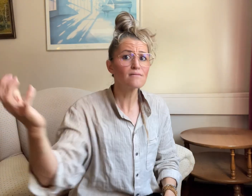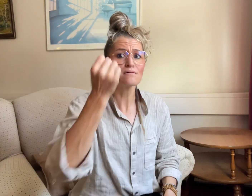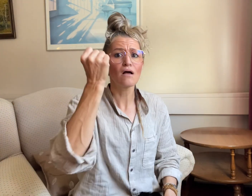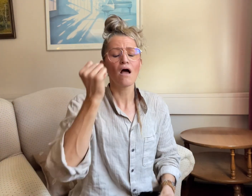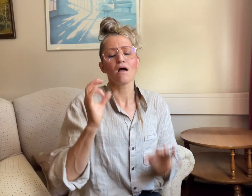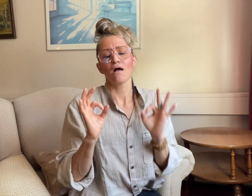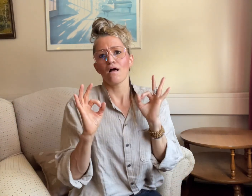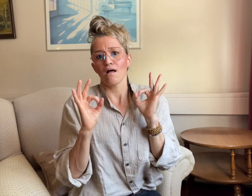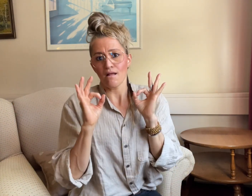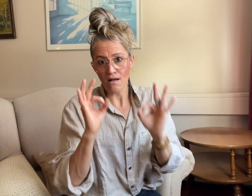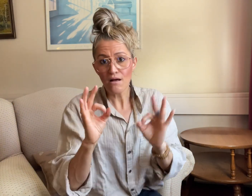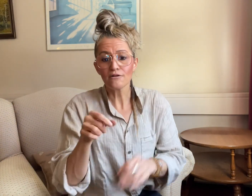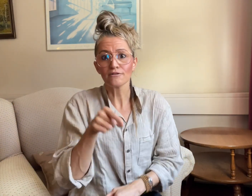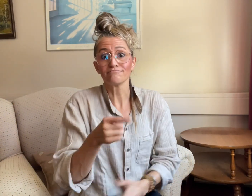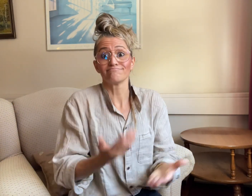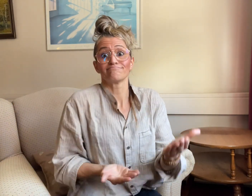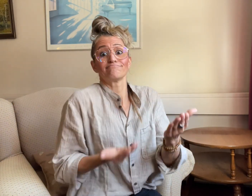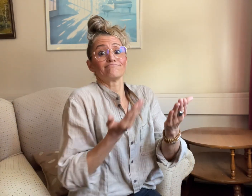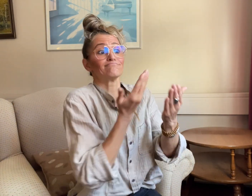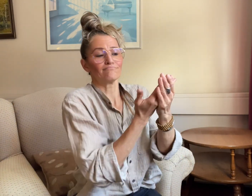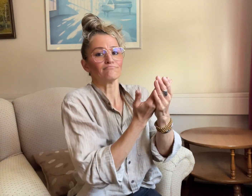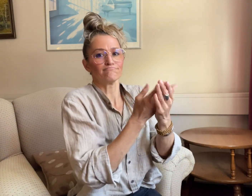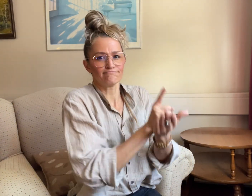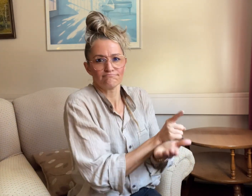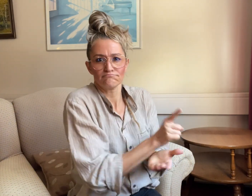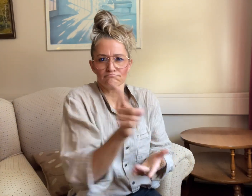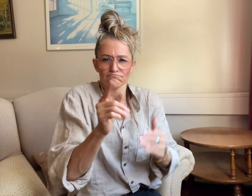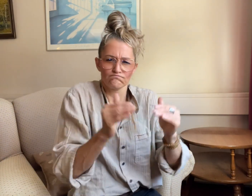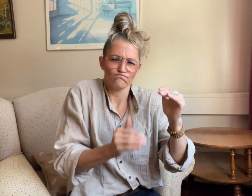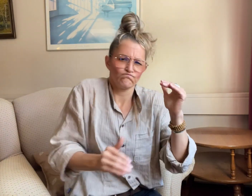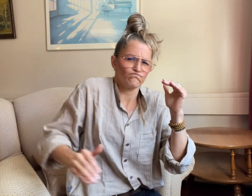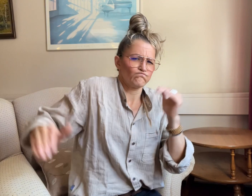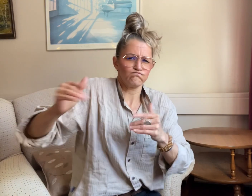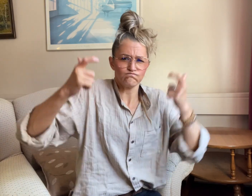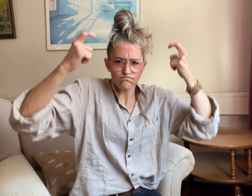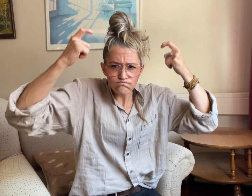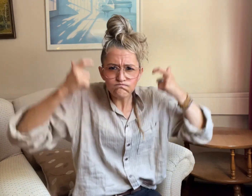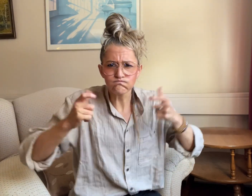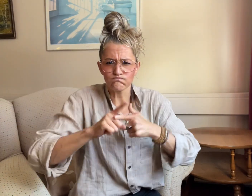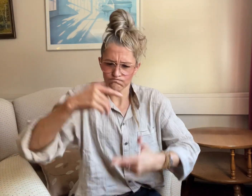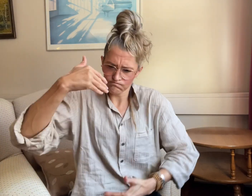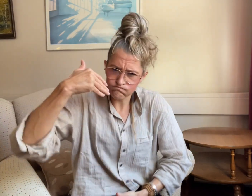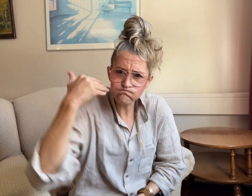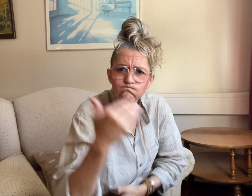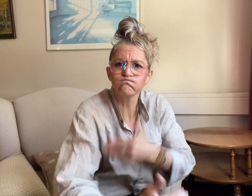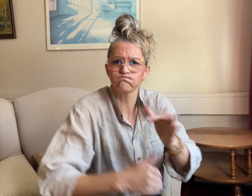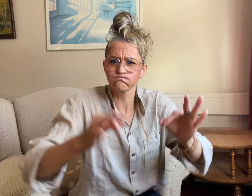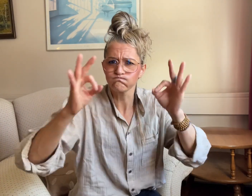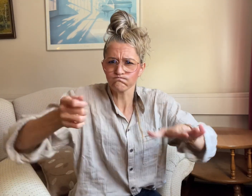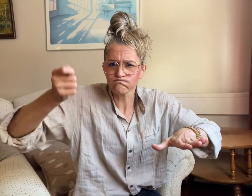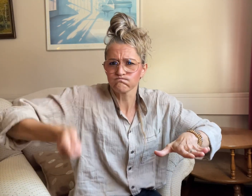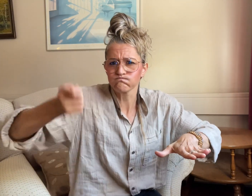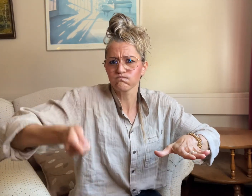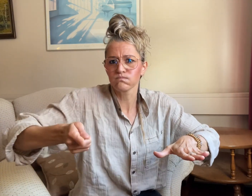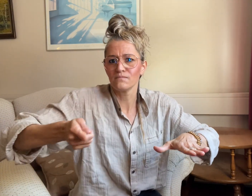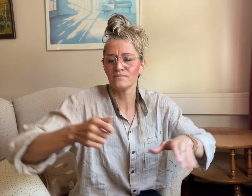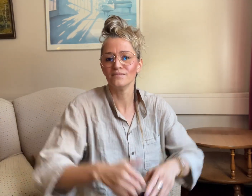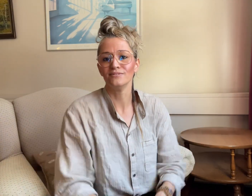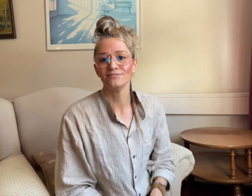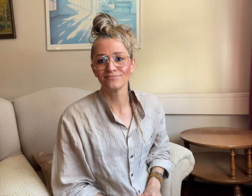are successful, then the case may be taken to full trial.